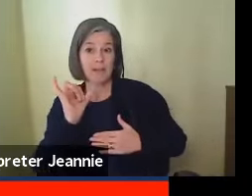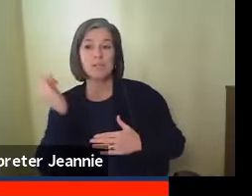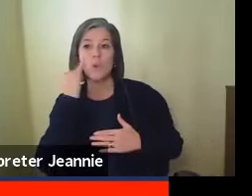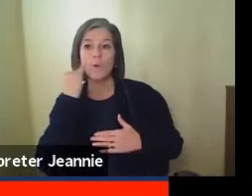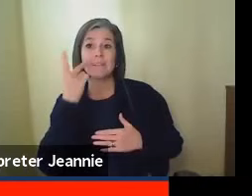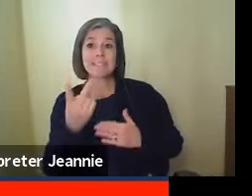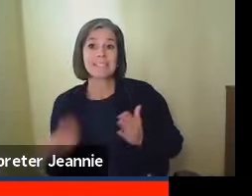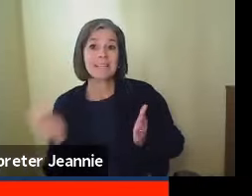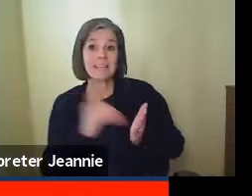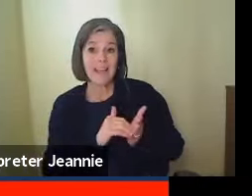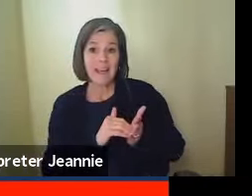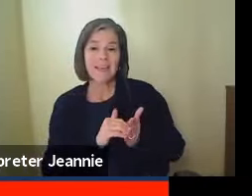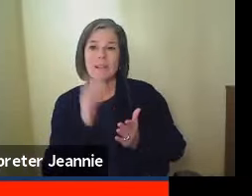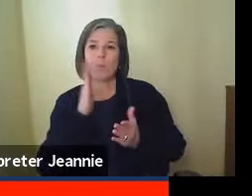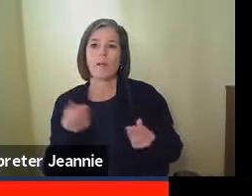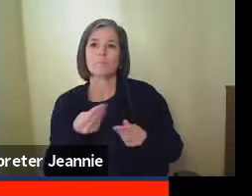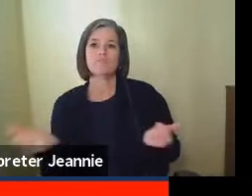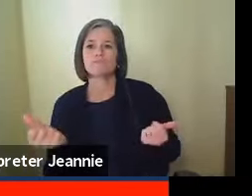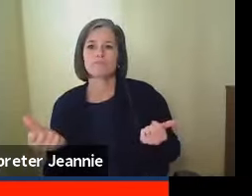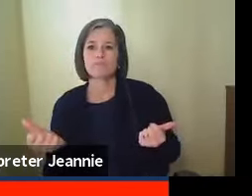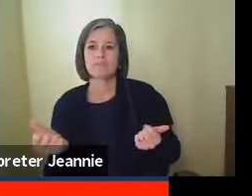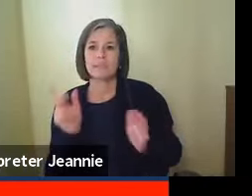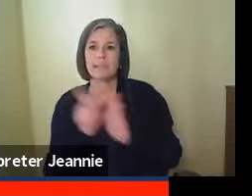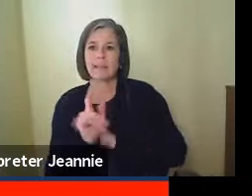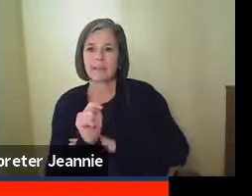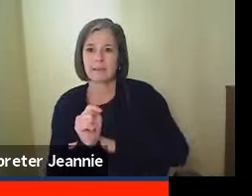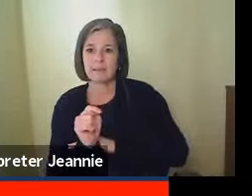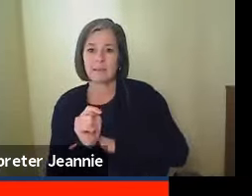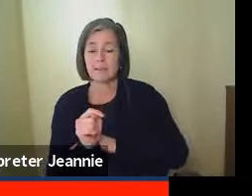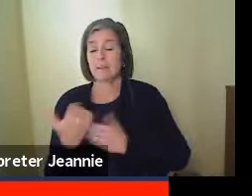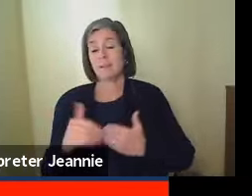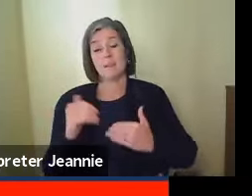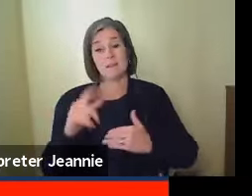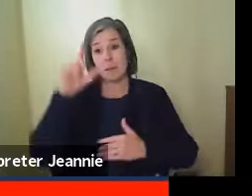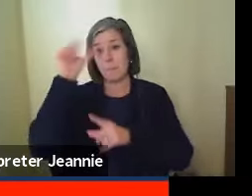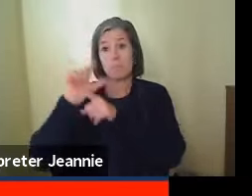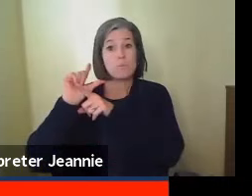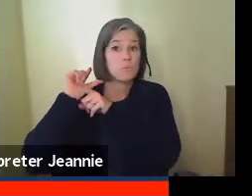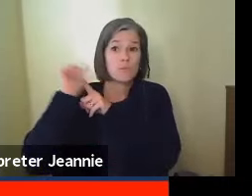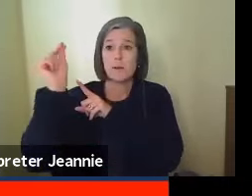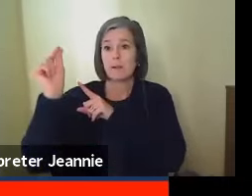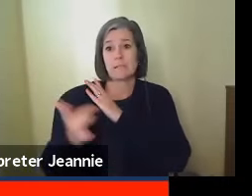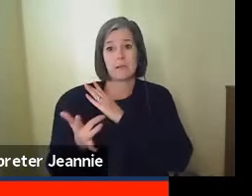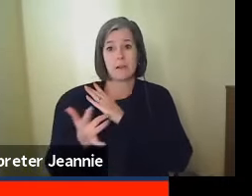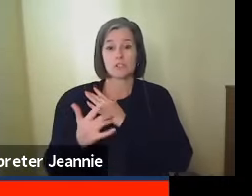brilliant technology. It is extraordinarily effective. And this will be a game changer for immunizations going forward.